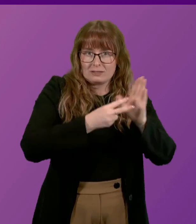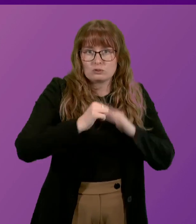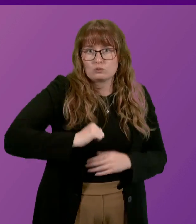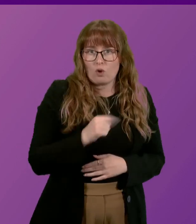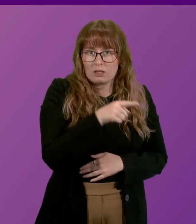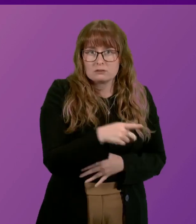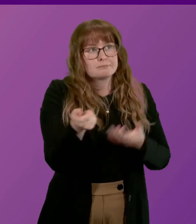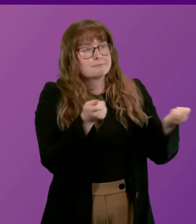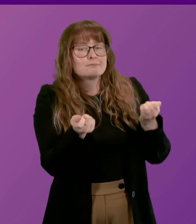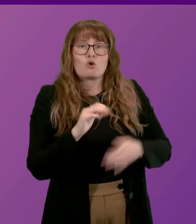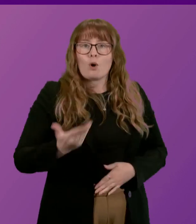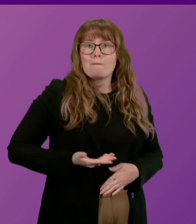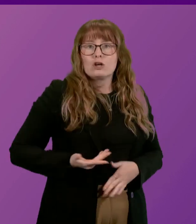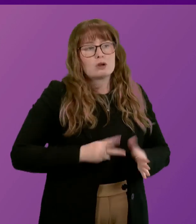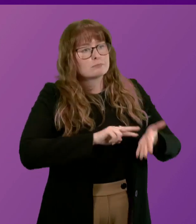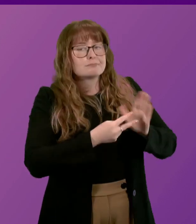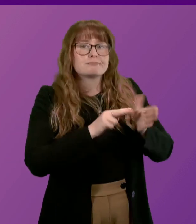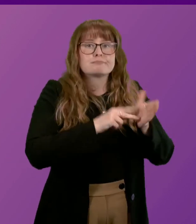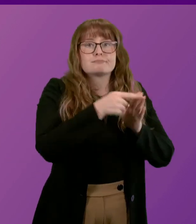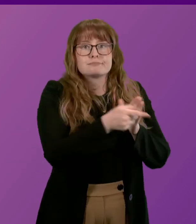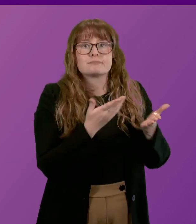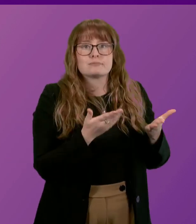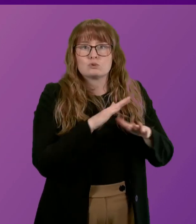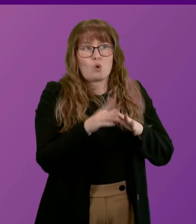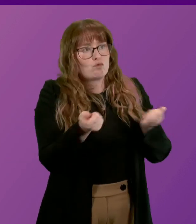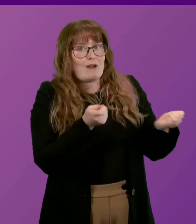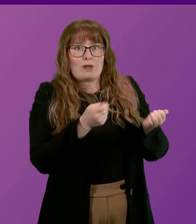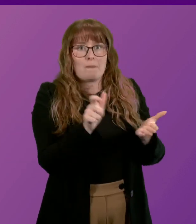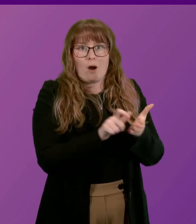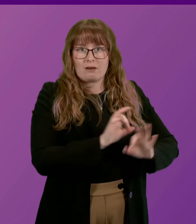that are run by commercial operators in a deregulated market. Any decisions that